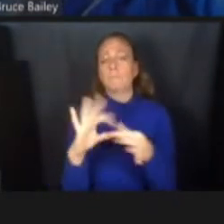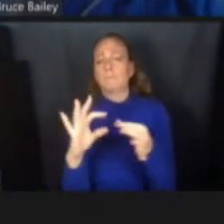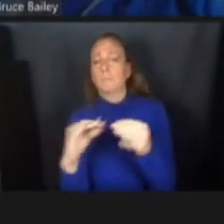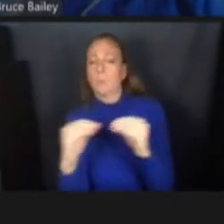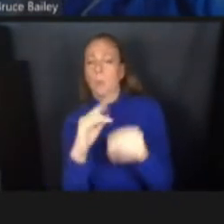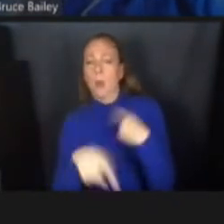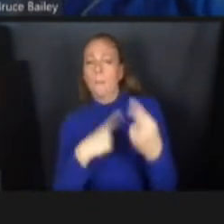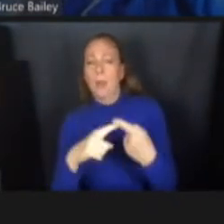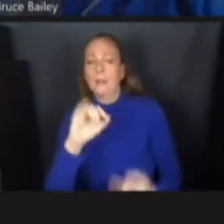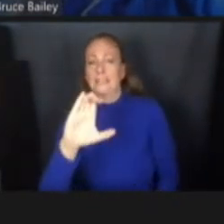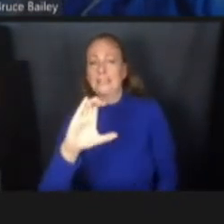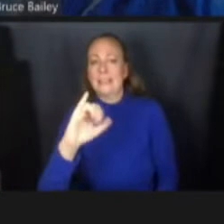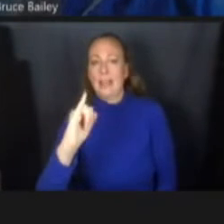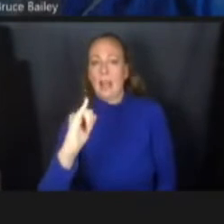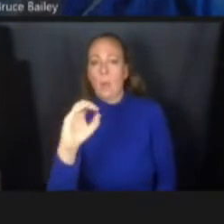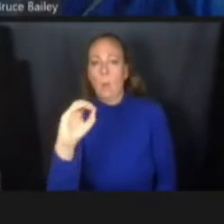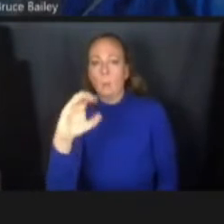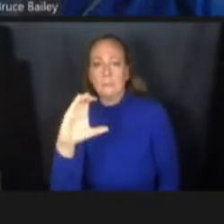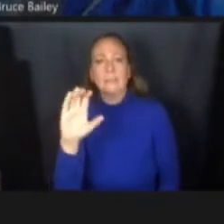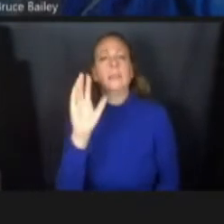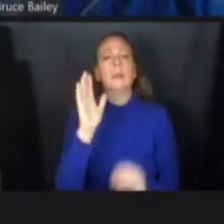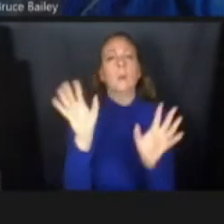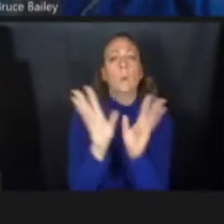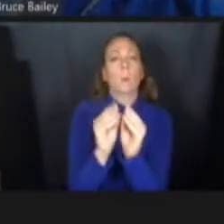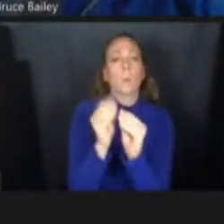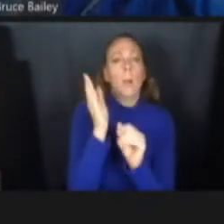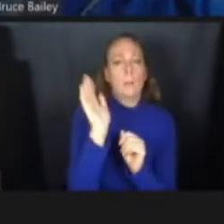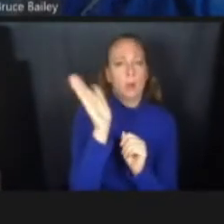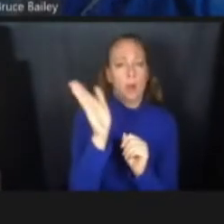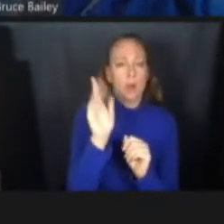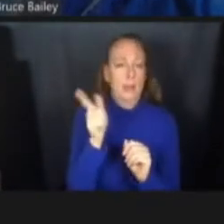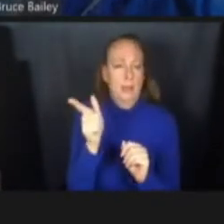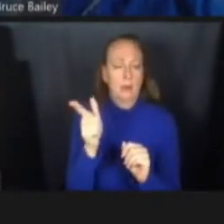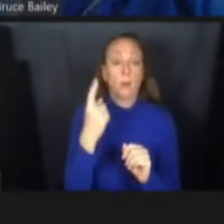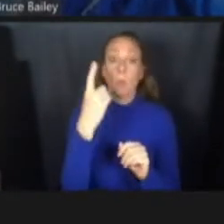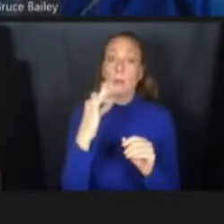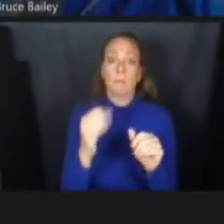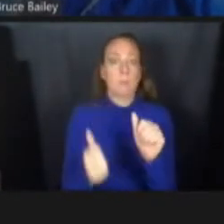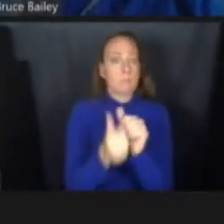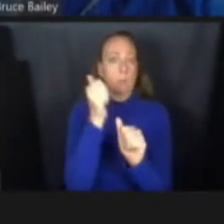One of the most well attended ones, was the accessible virtual meeting platforms,